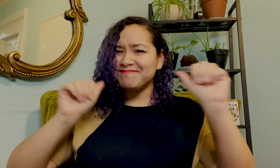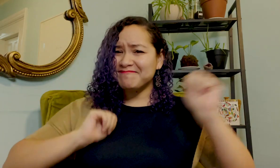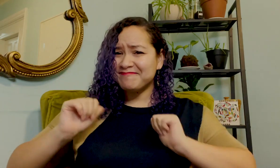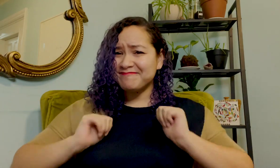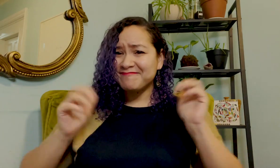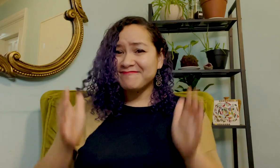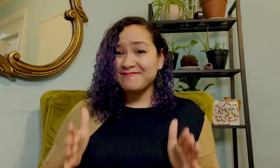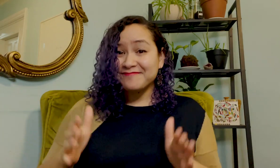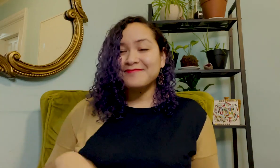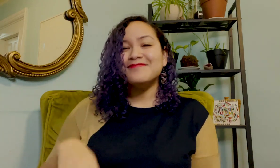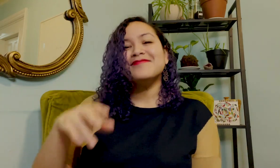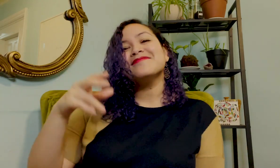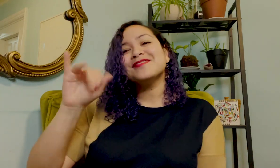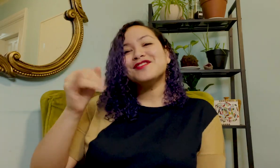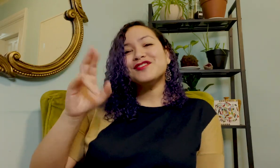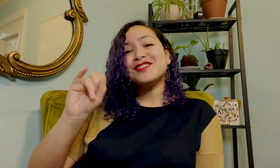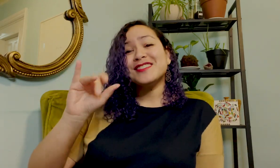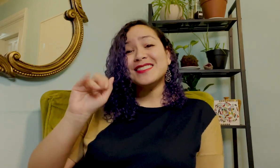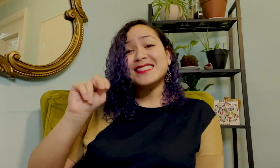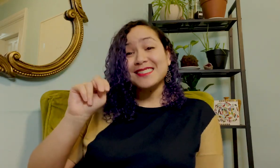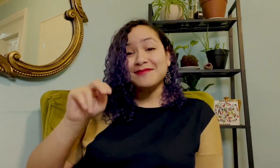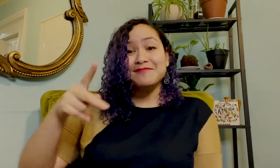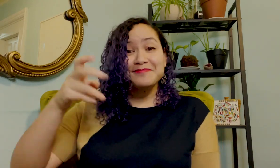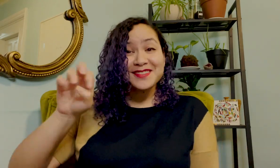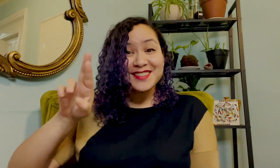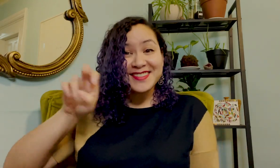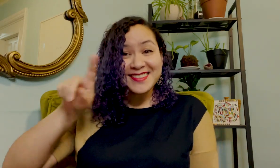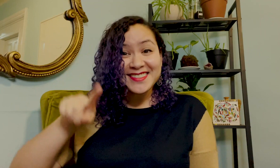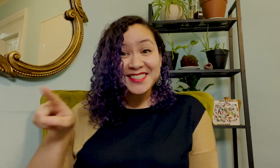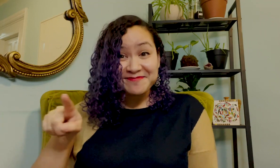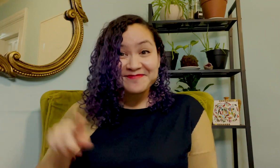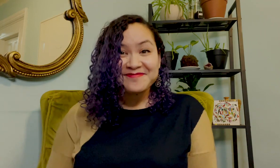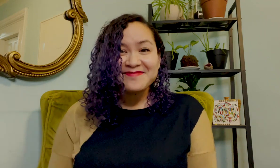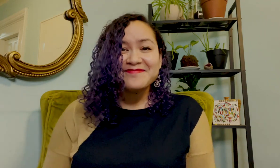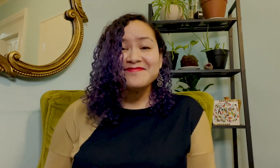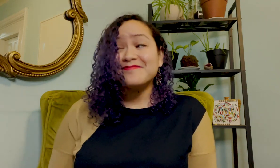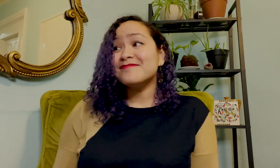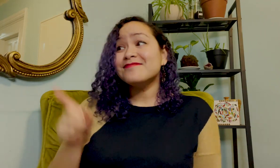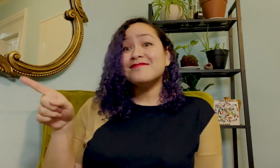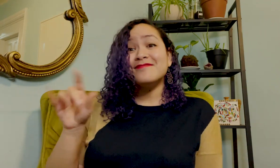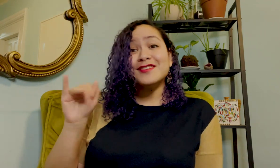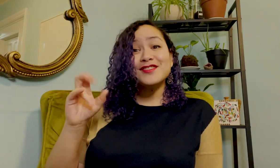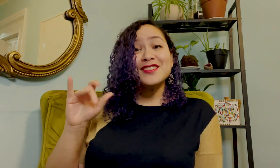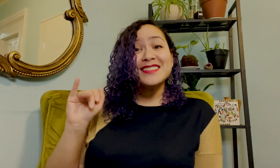a wonderful performer, Justin Perez.